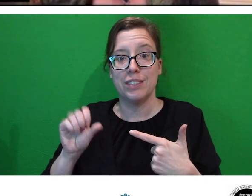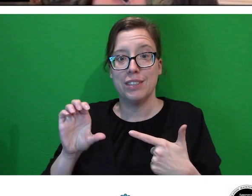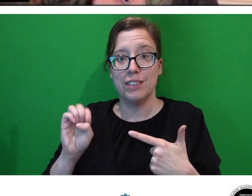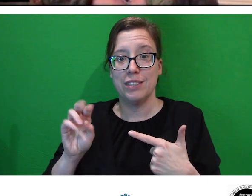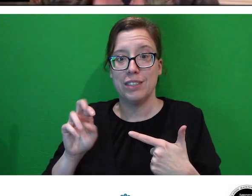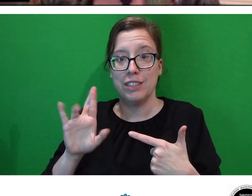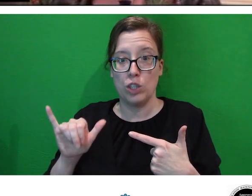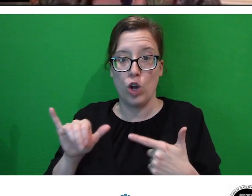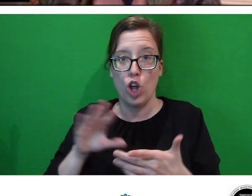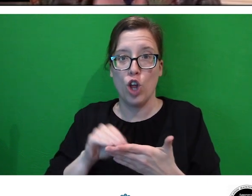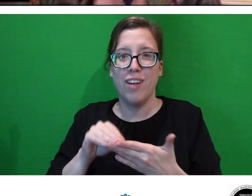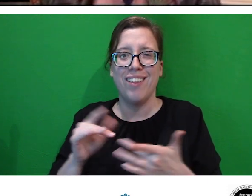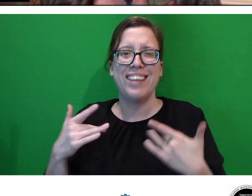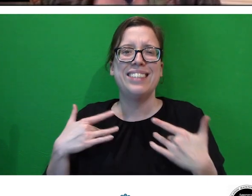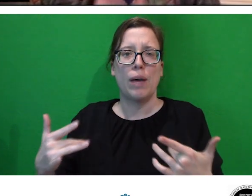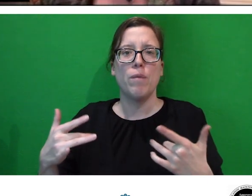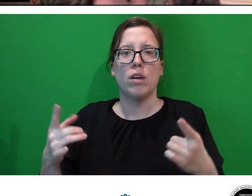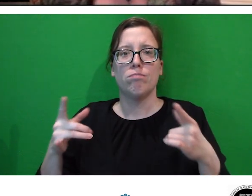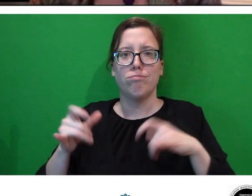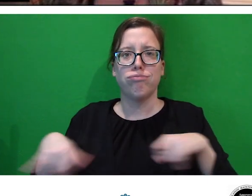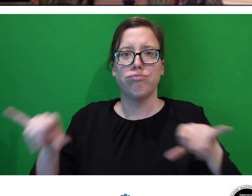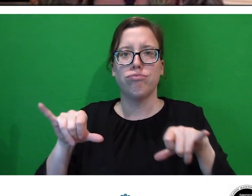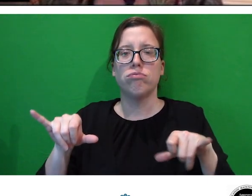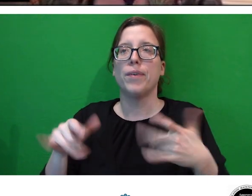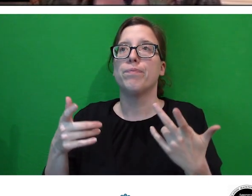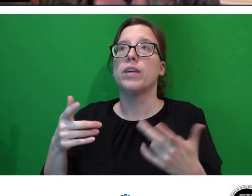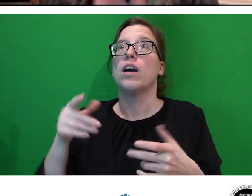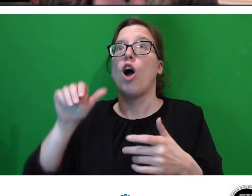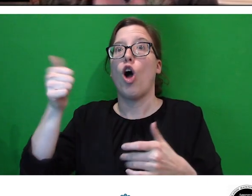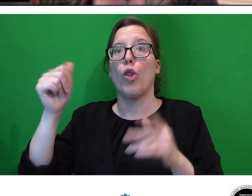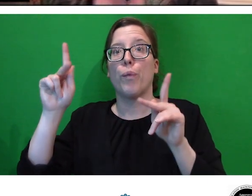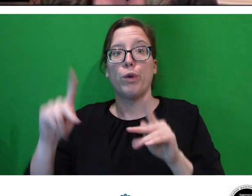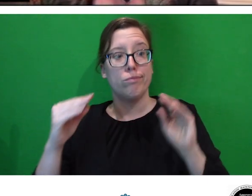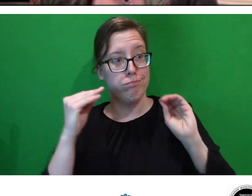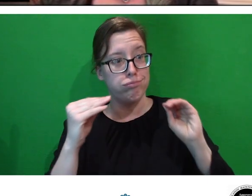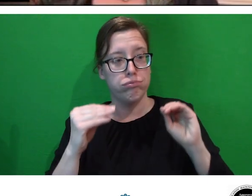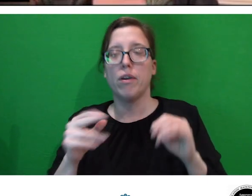Direct learning. The kid is directly involved in what's going on.